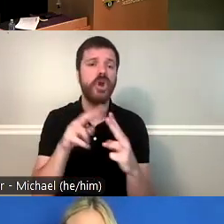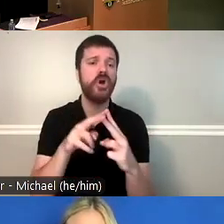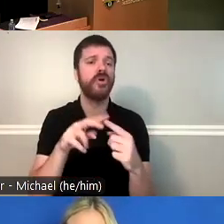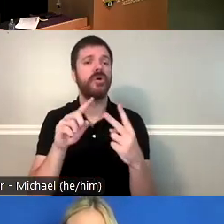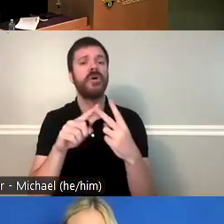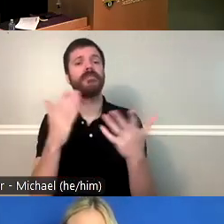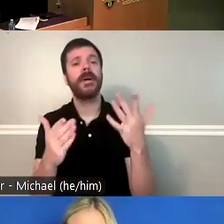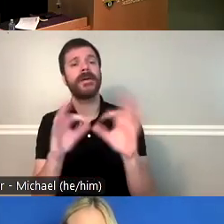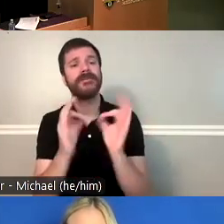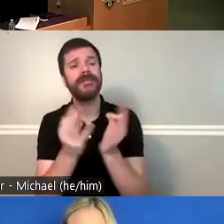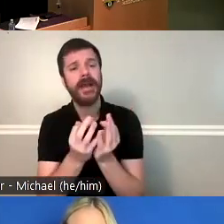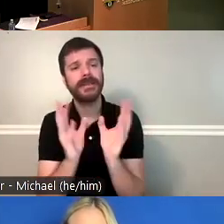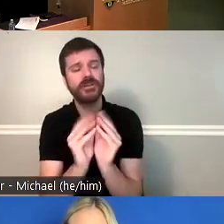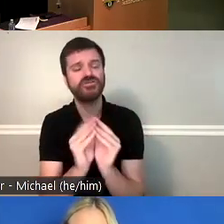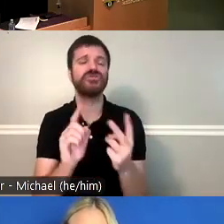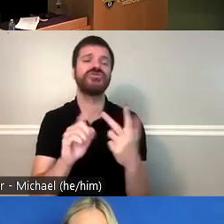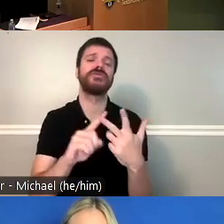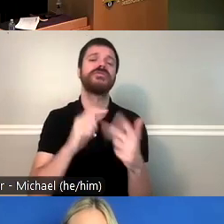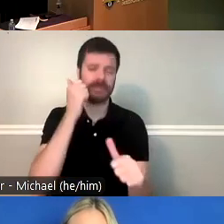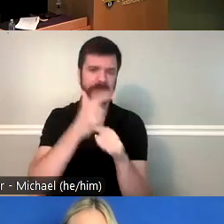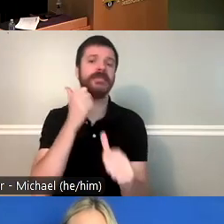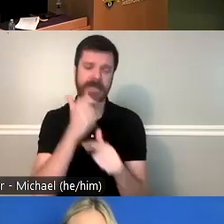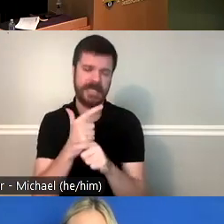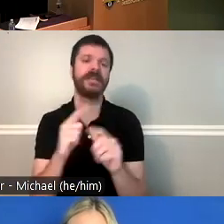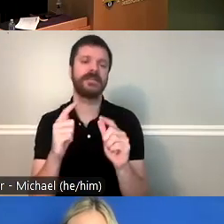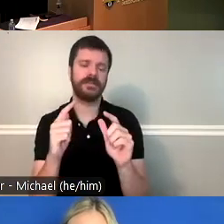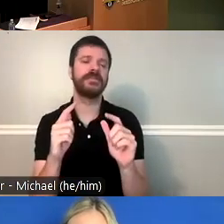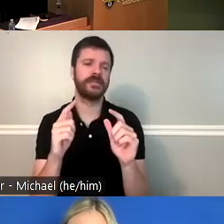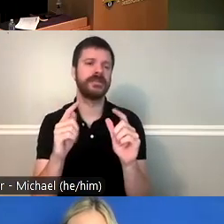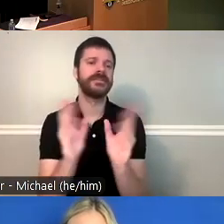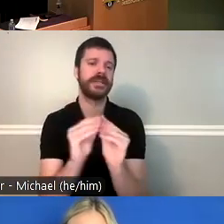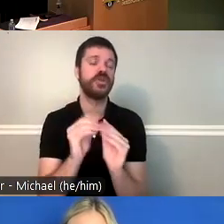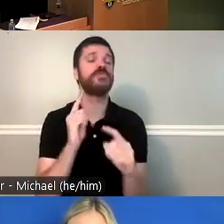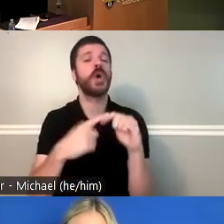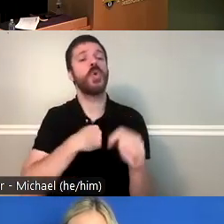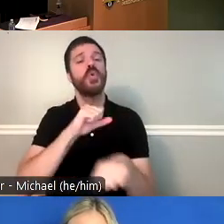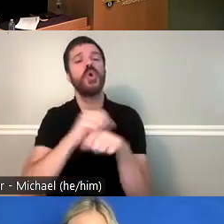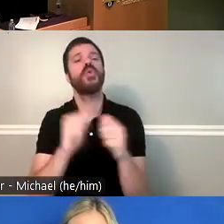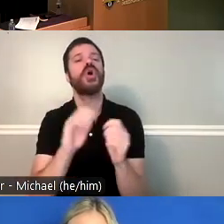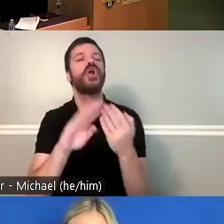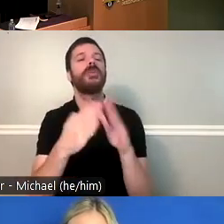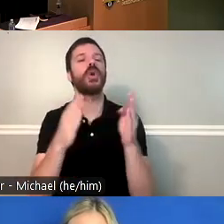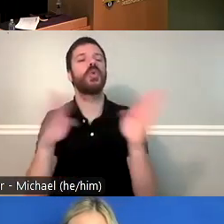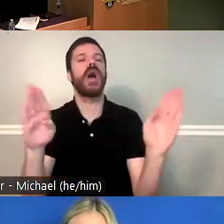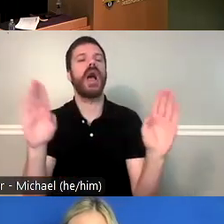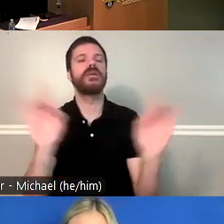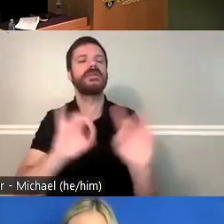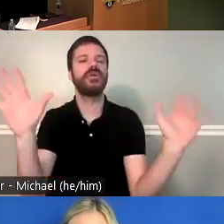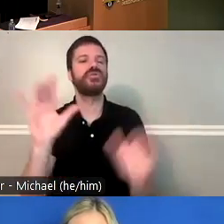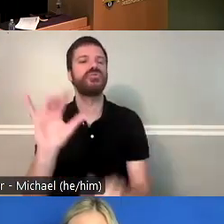have sibling sessions we work also now with CommunityWide disasters and we may have larger